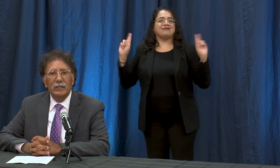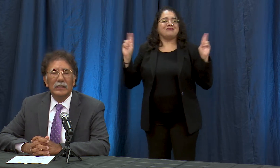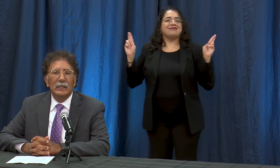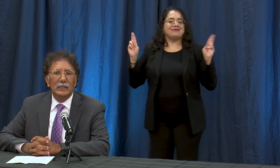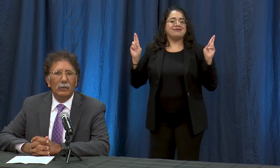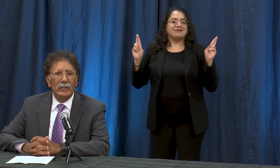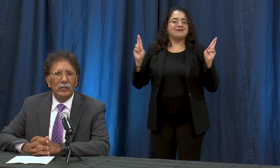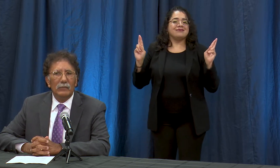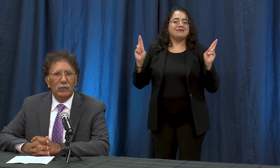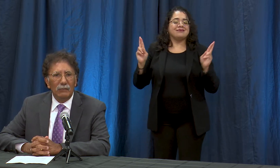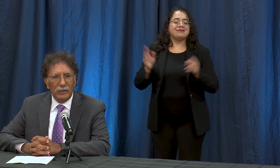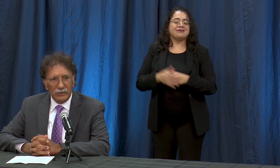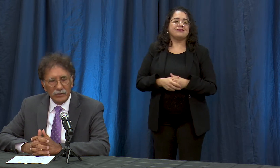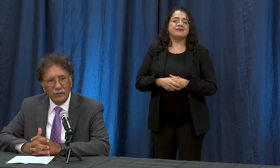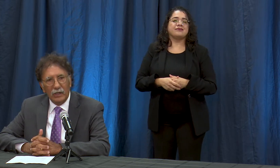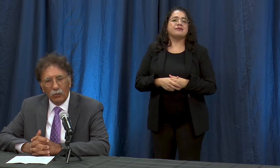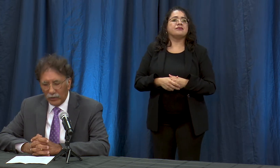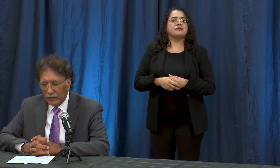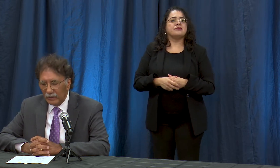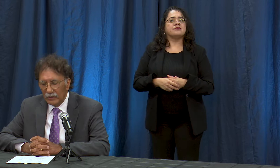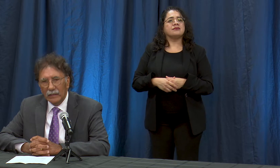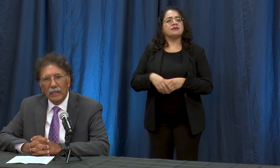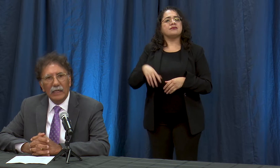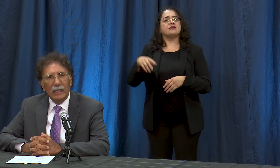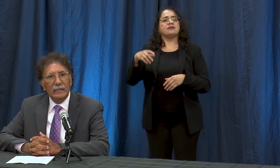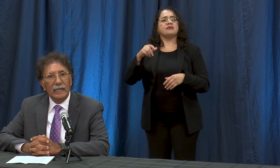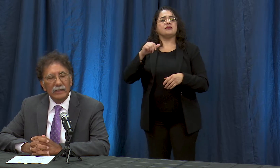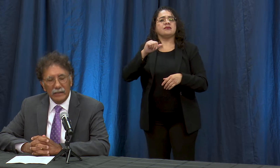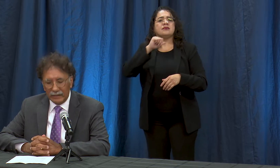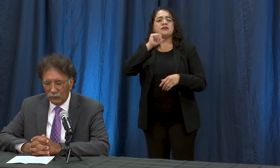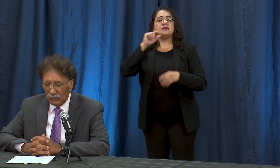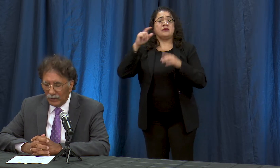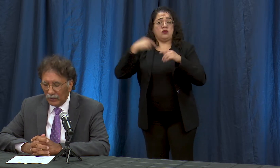the marine terminal operators are working day and night with regard to